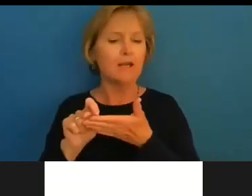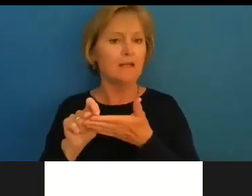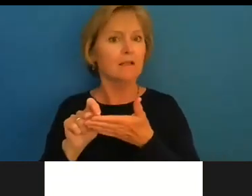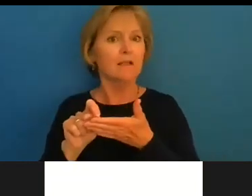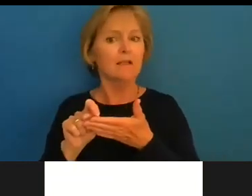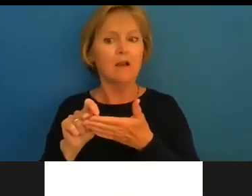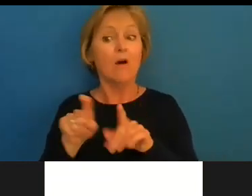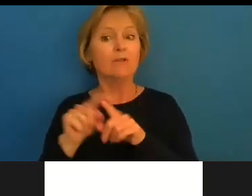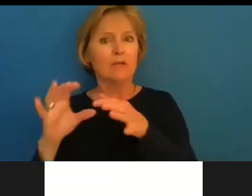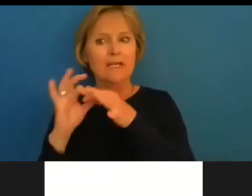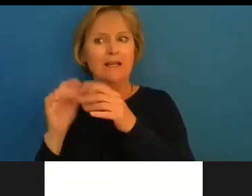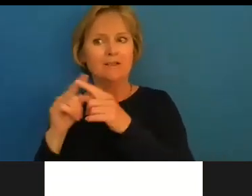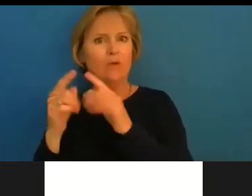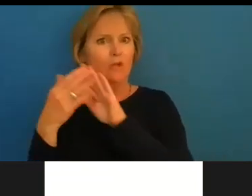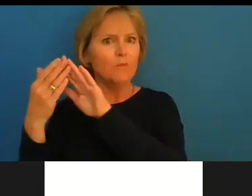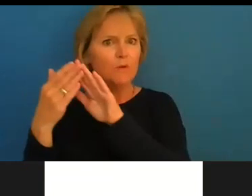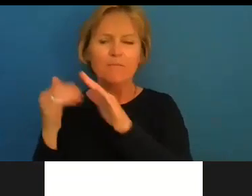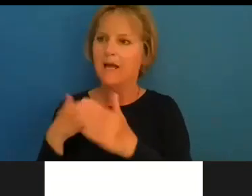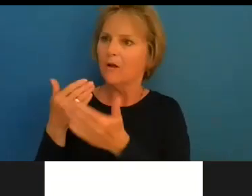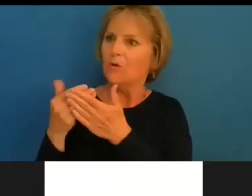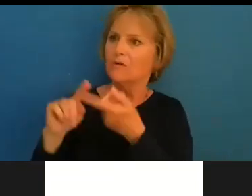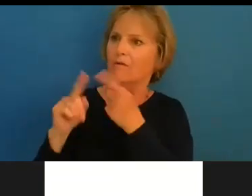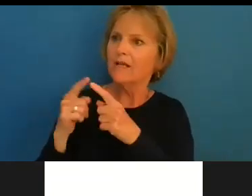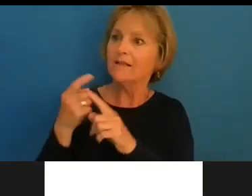A lot of my closest friends I've met because we've read each other's articles